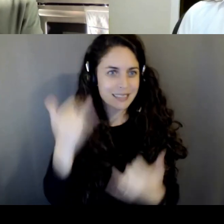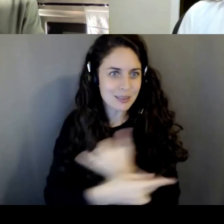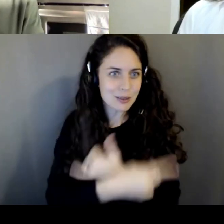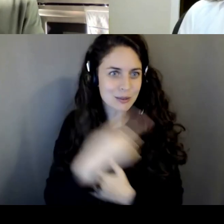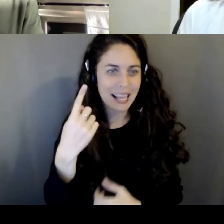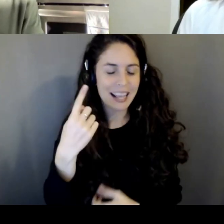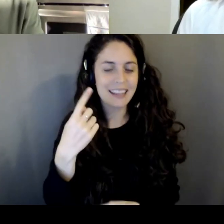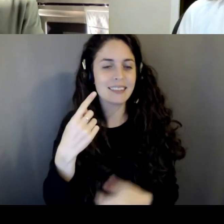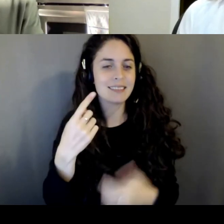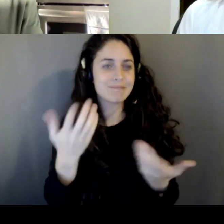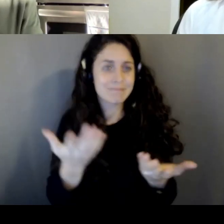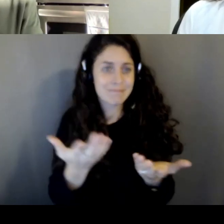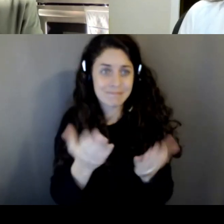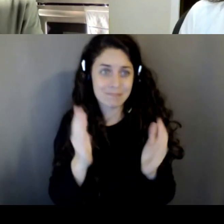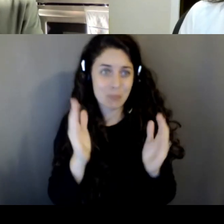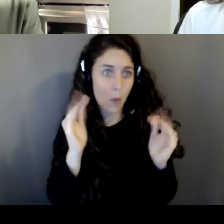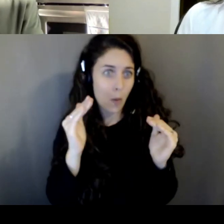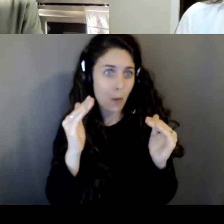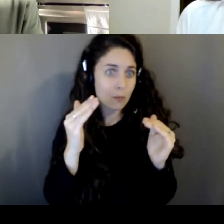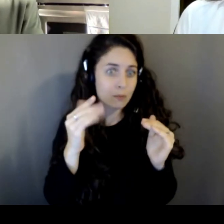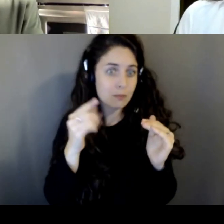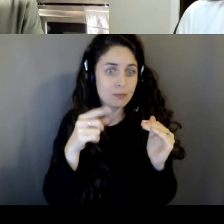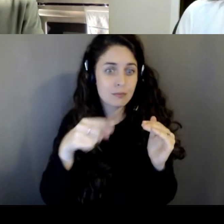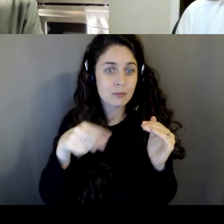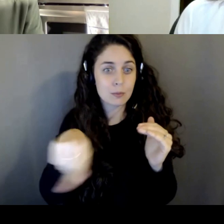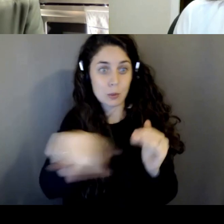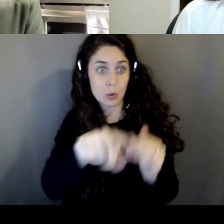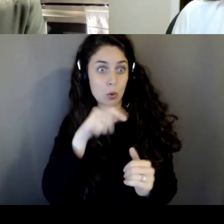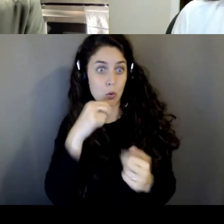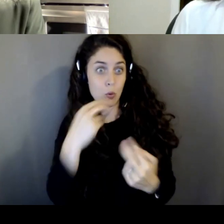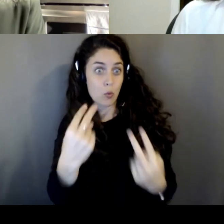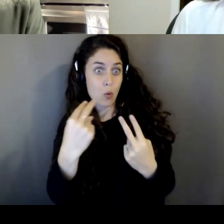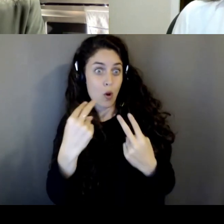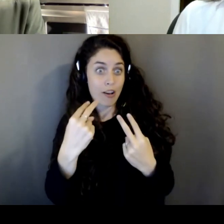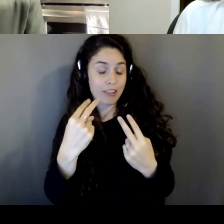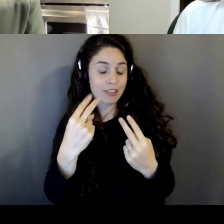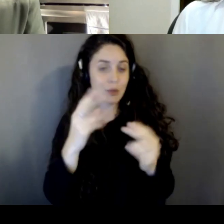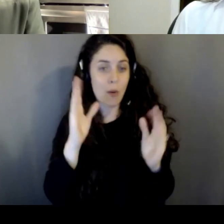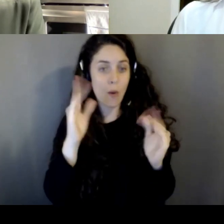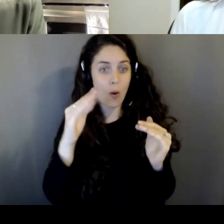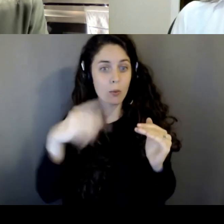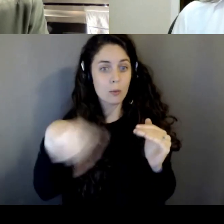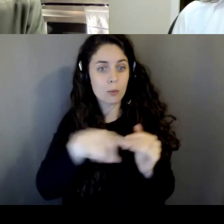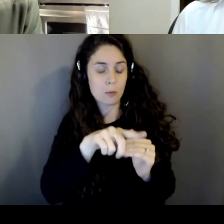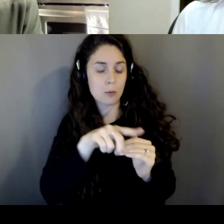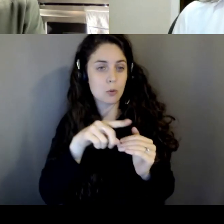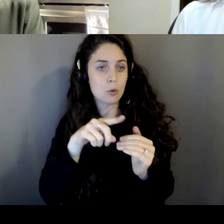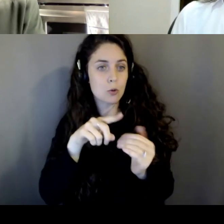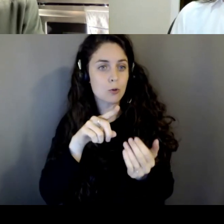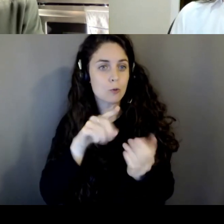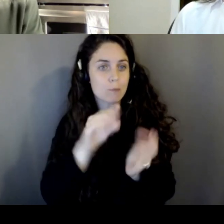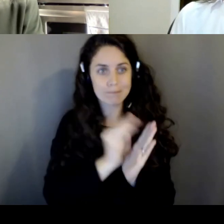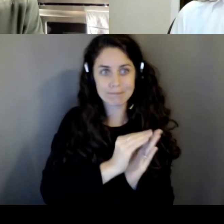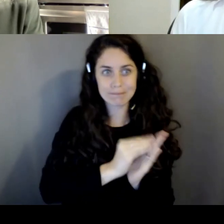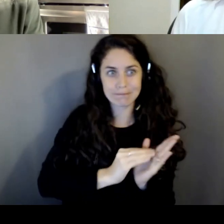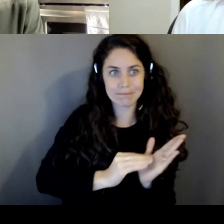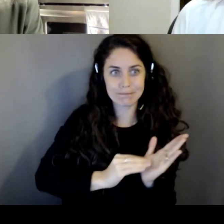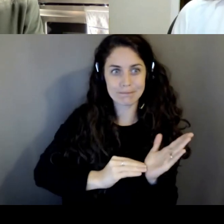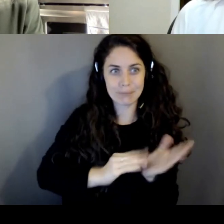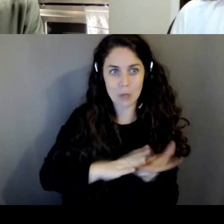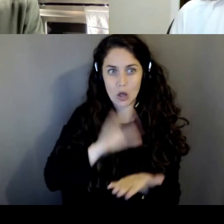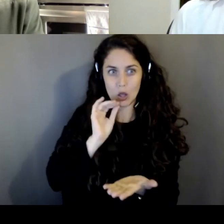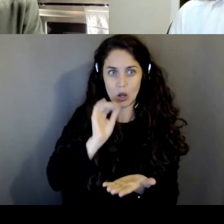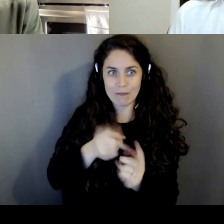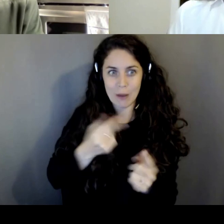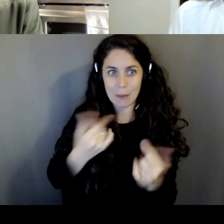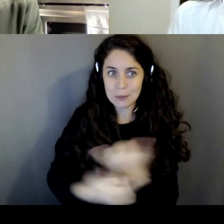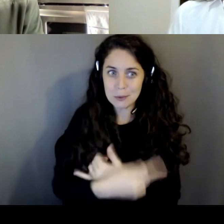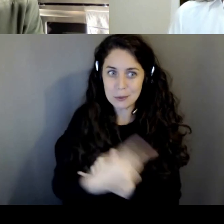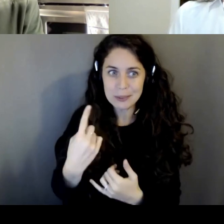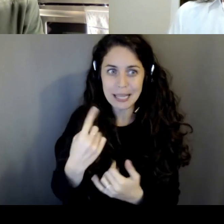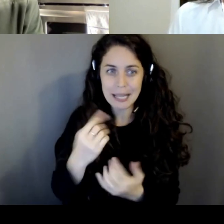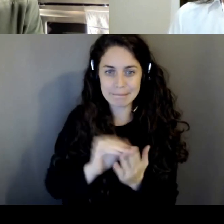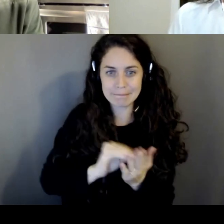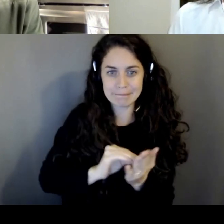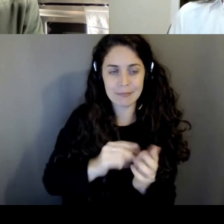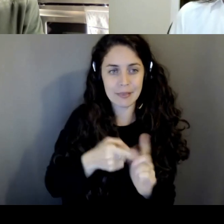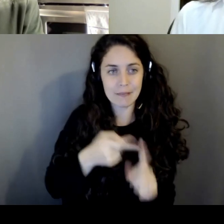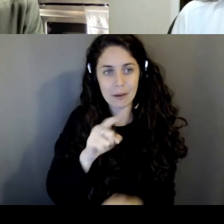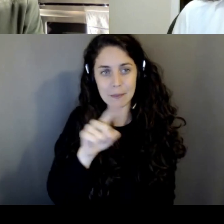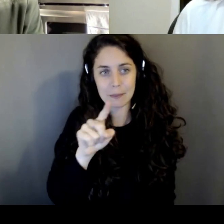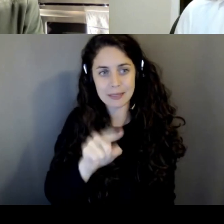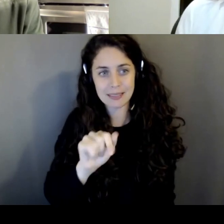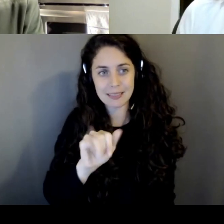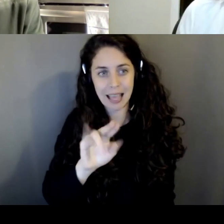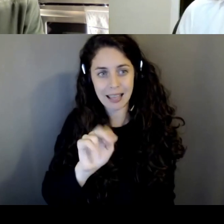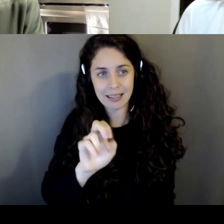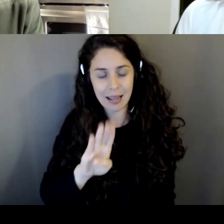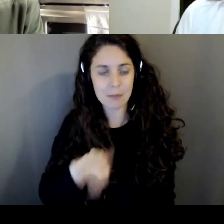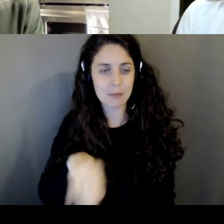I hope you our attendees have some valuable take aways from Zeynep, Justice, Jessica, and Gregoire